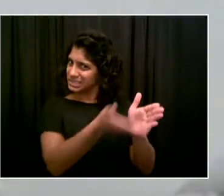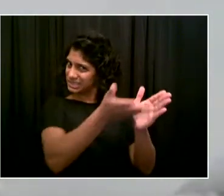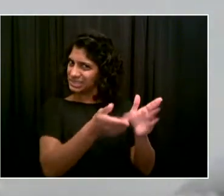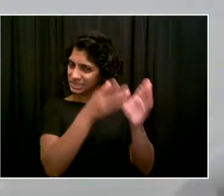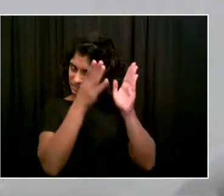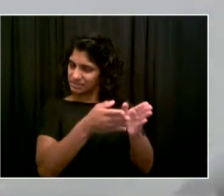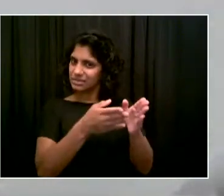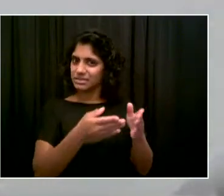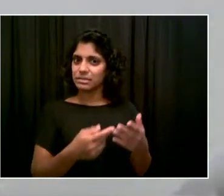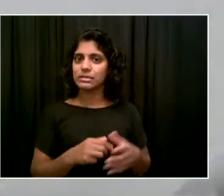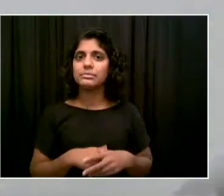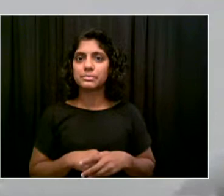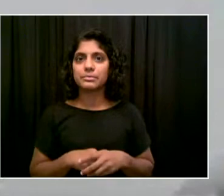IMPROVED SYSTEM